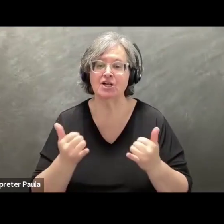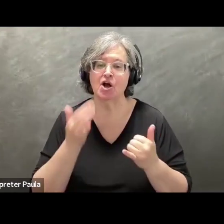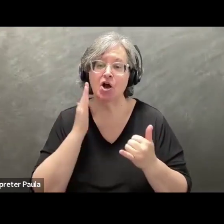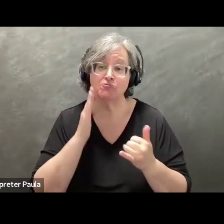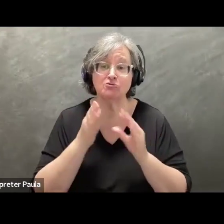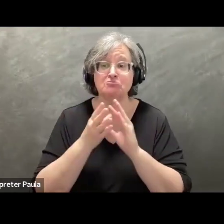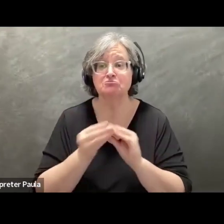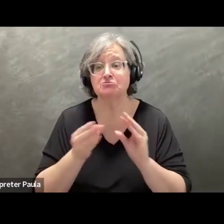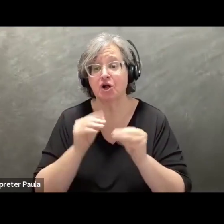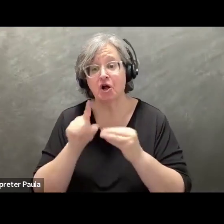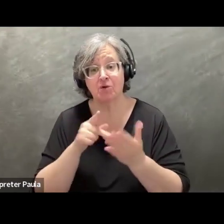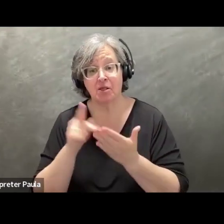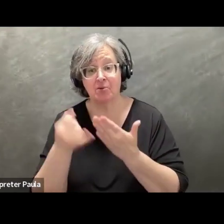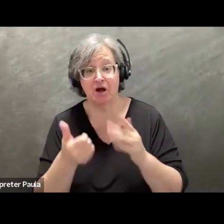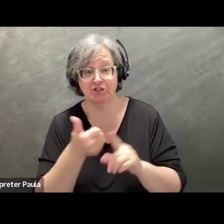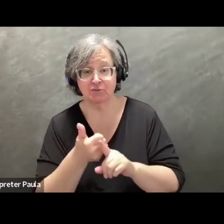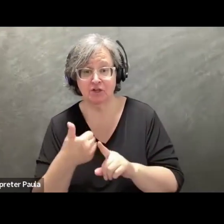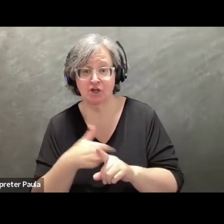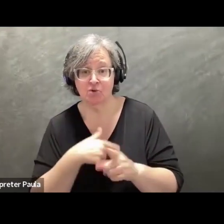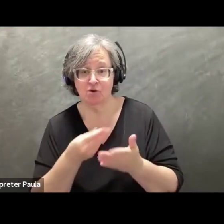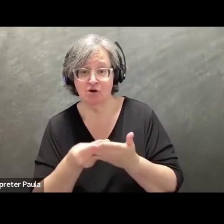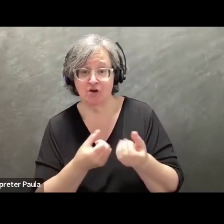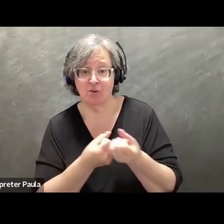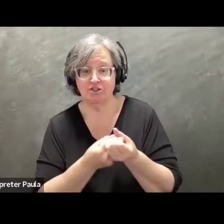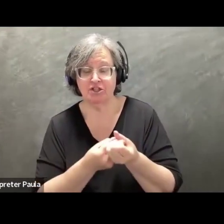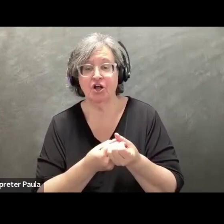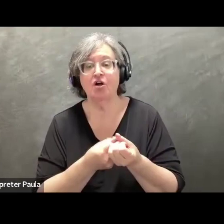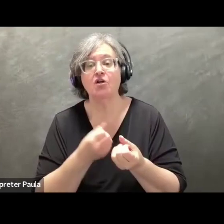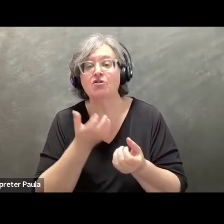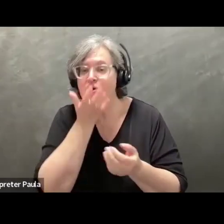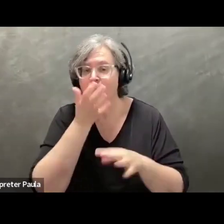the project that we have funded, the grassroots project. This is